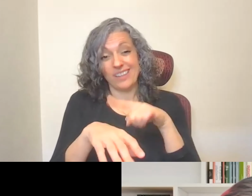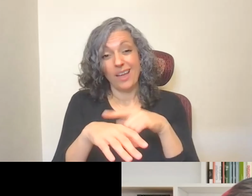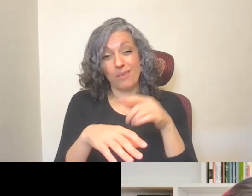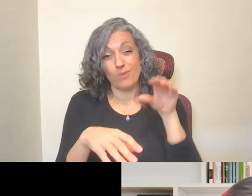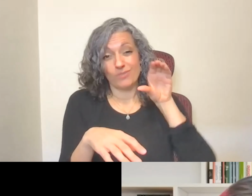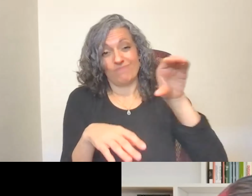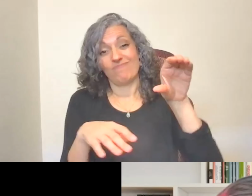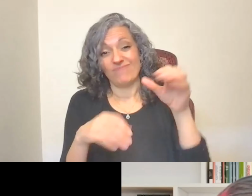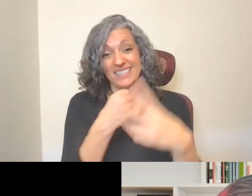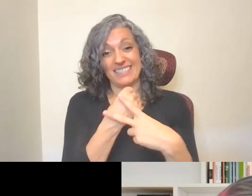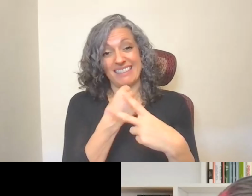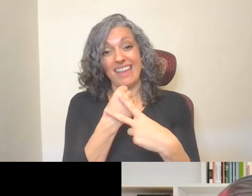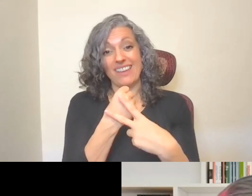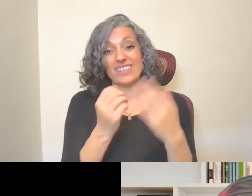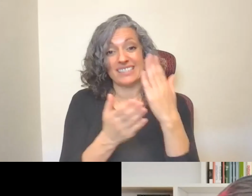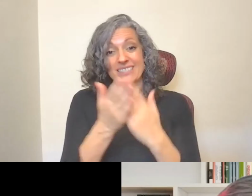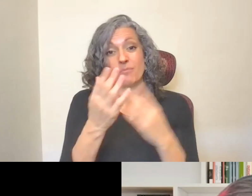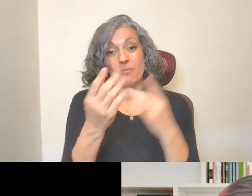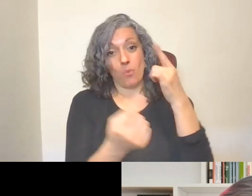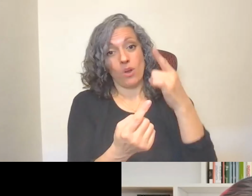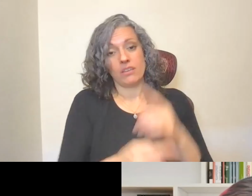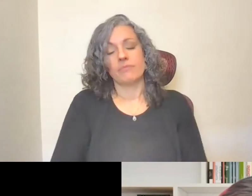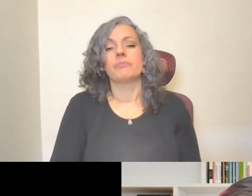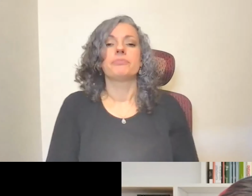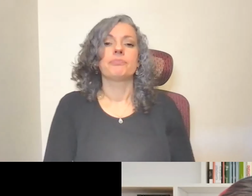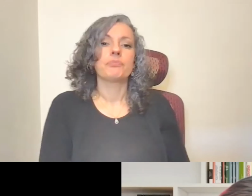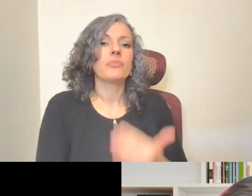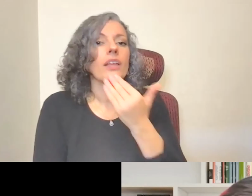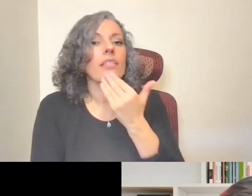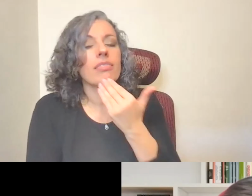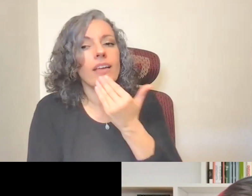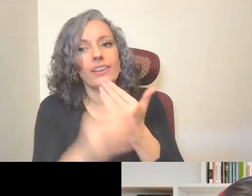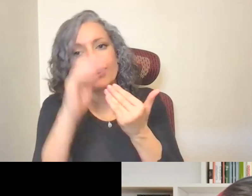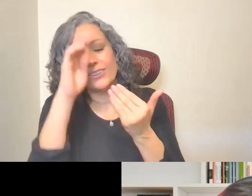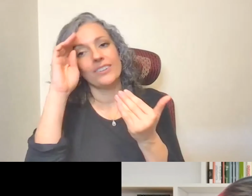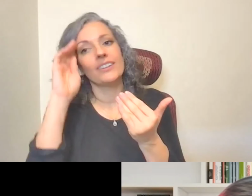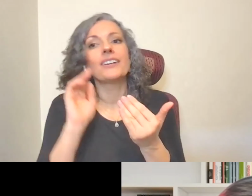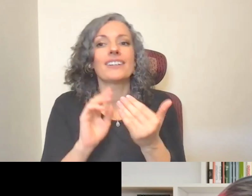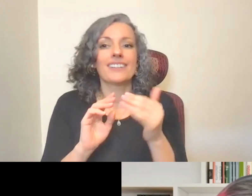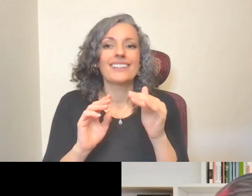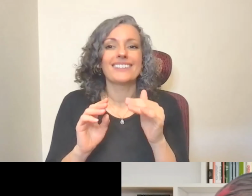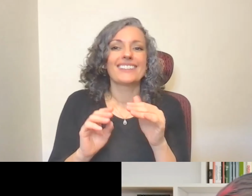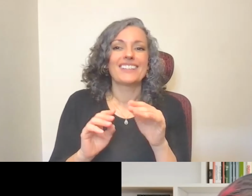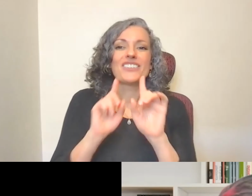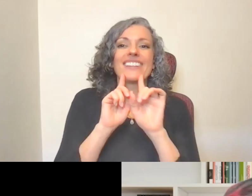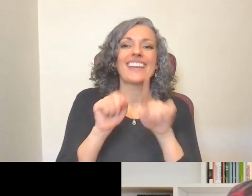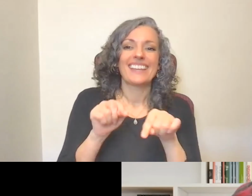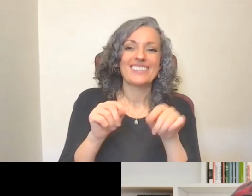[Jared]: Great, thank you. I've found the answer to most important accessibility questions is: "It depends."